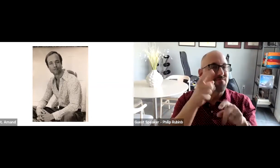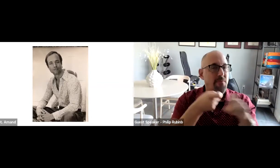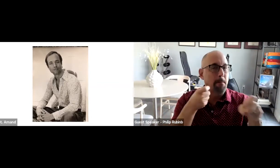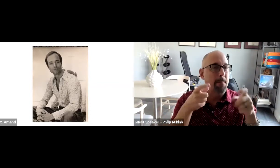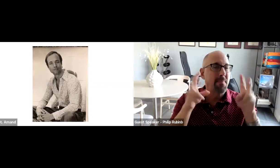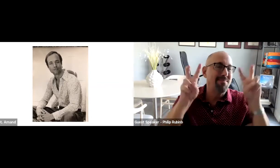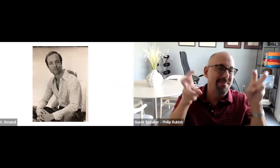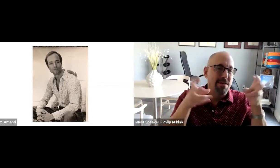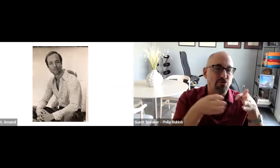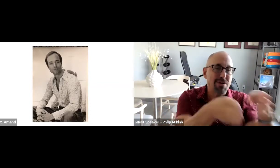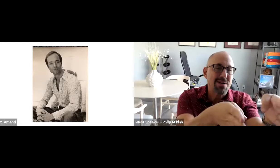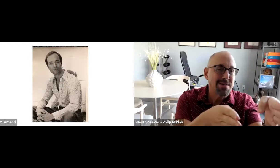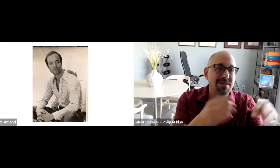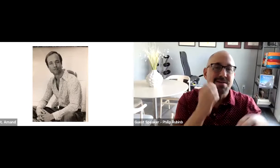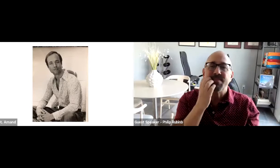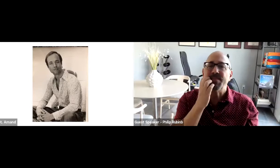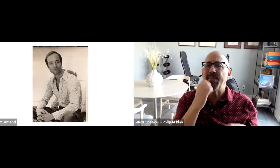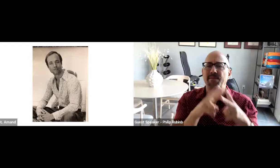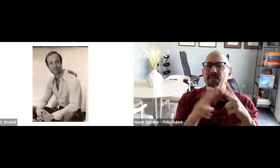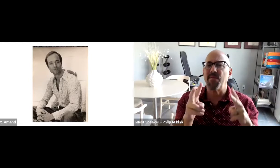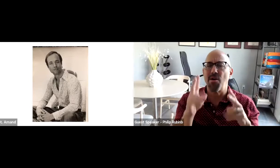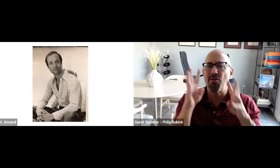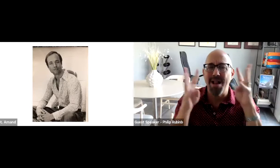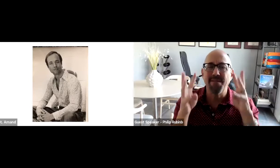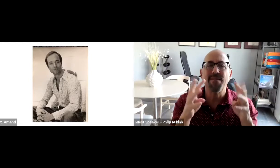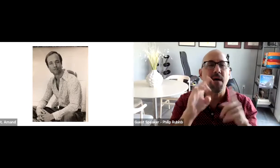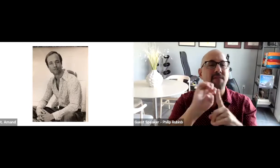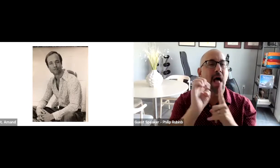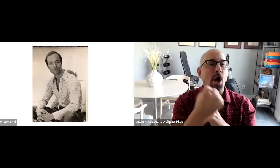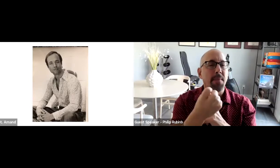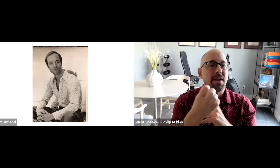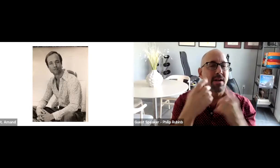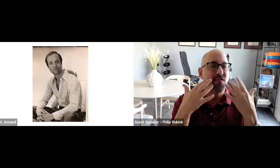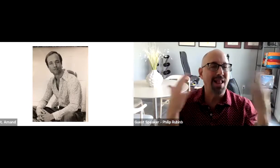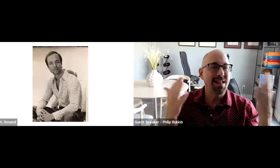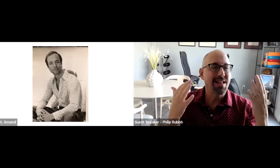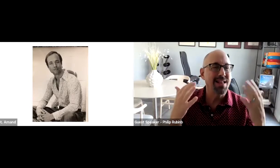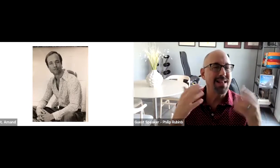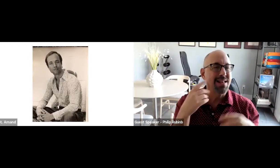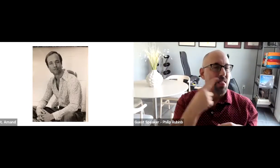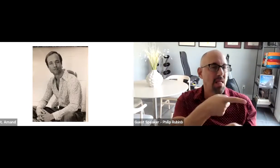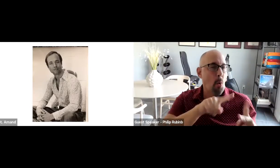or in the theater or, you know, everything was from the street, basically.